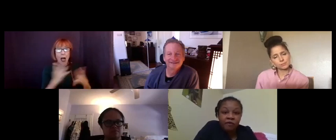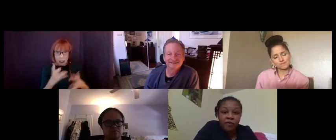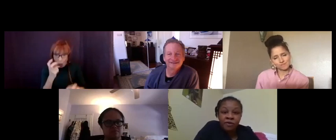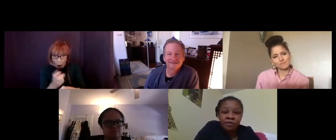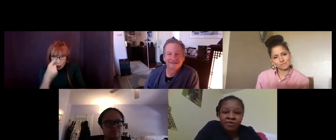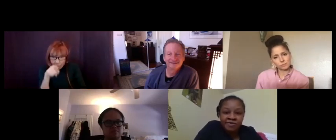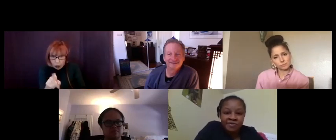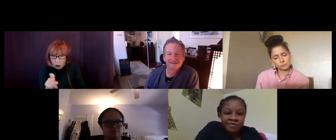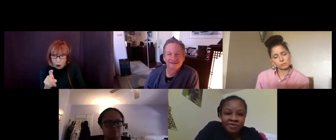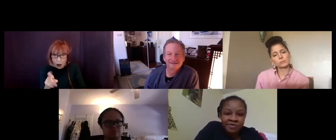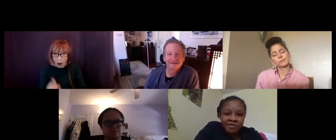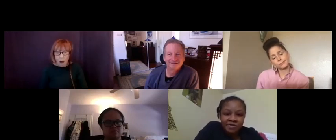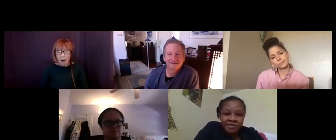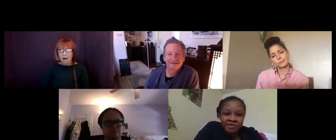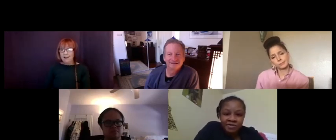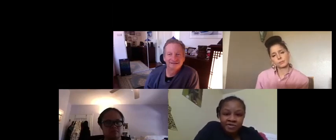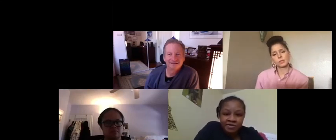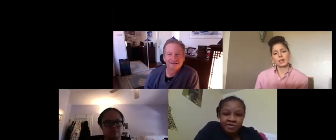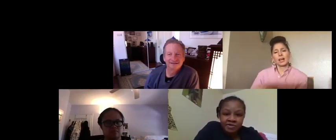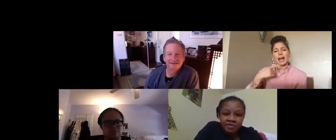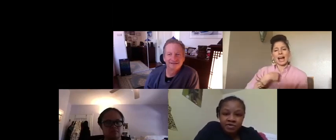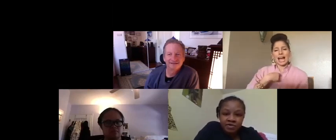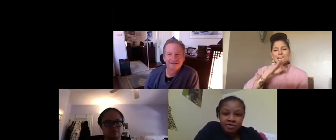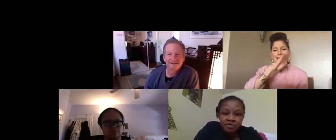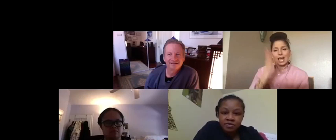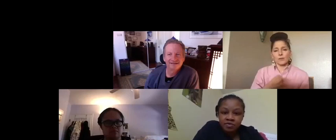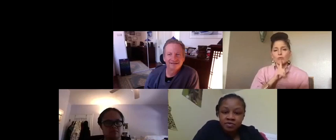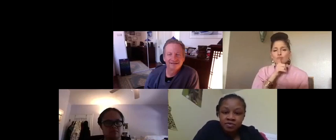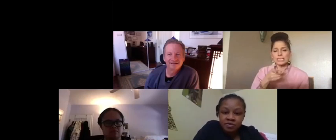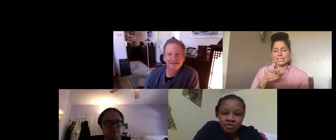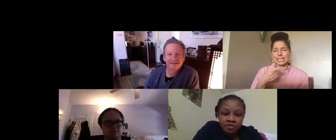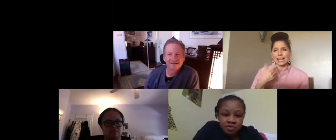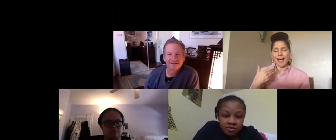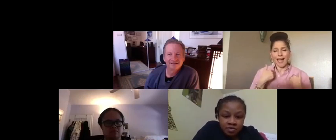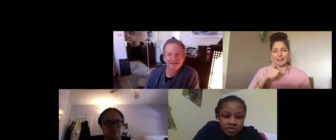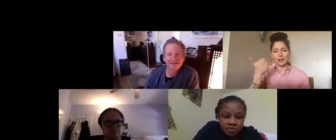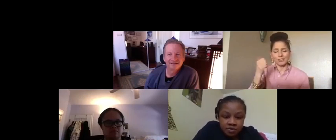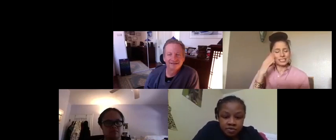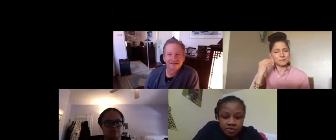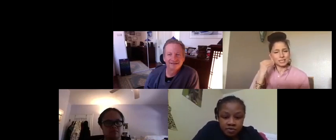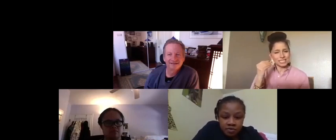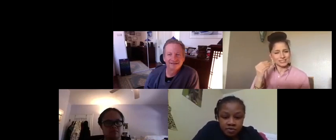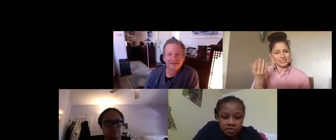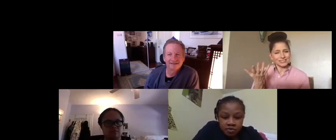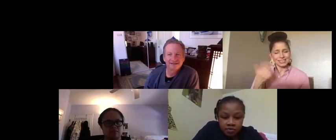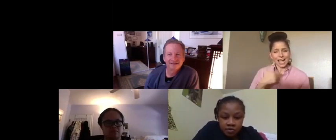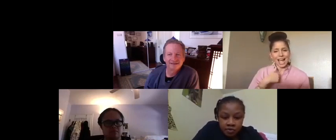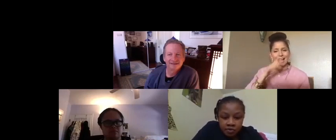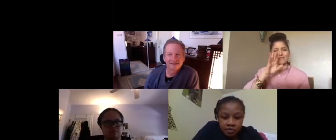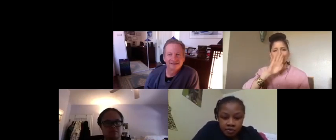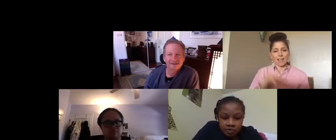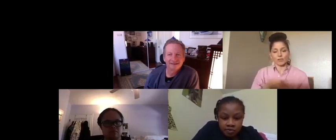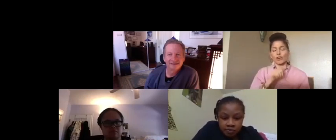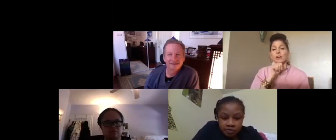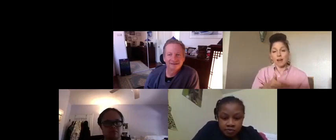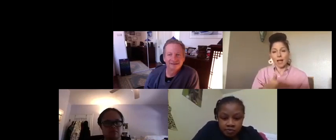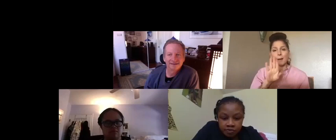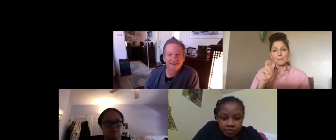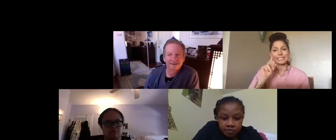SHOSHANNAH - I've never really had any other experience.